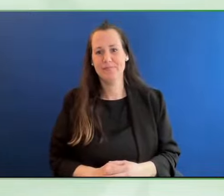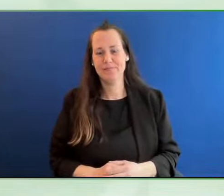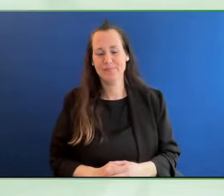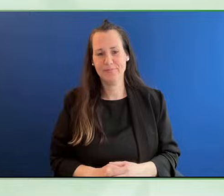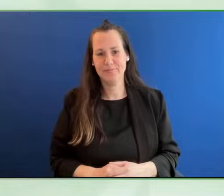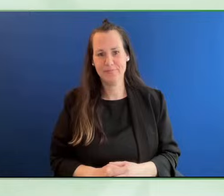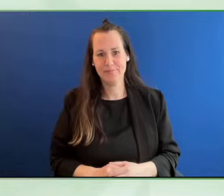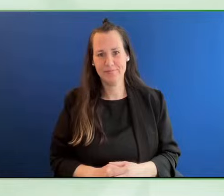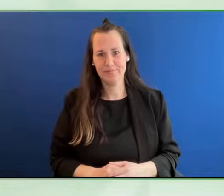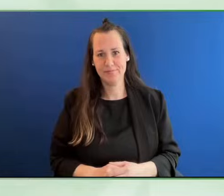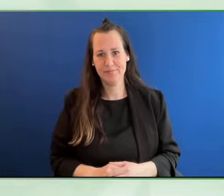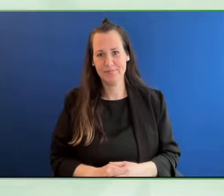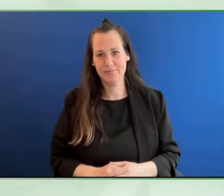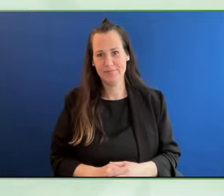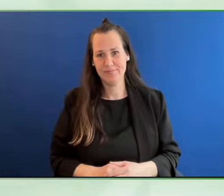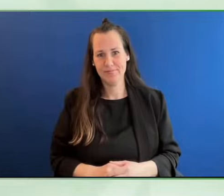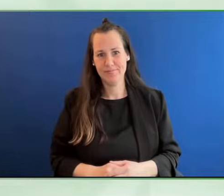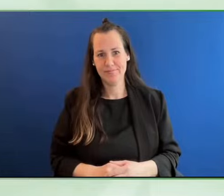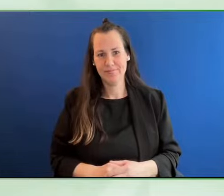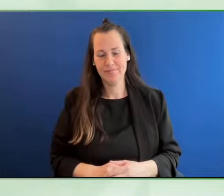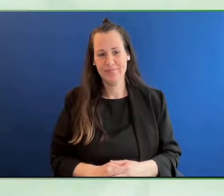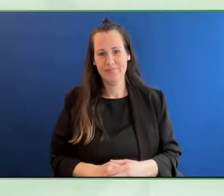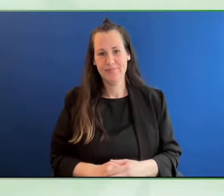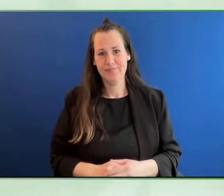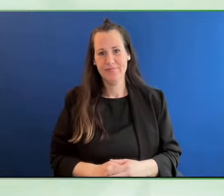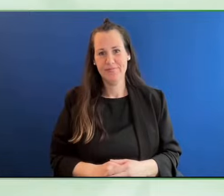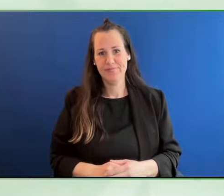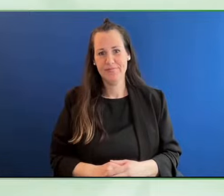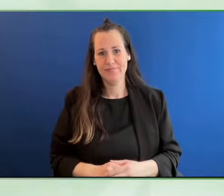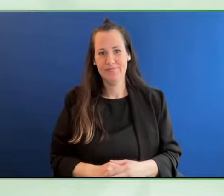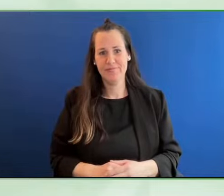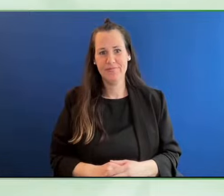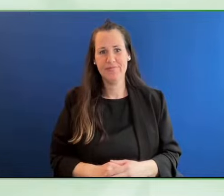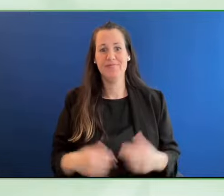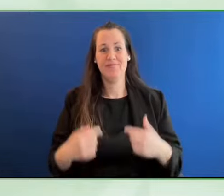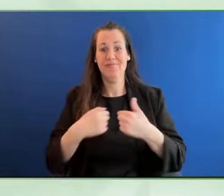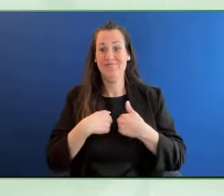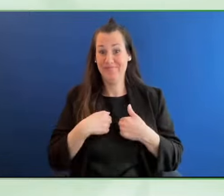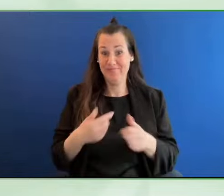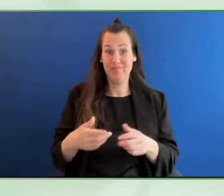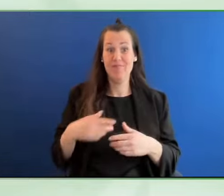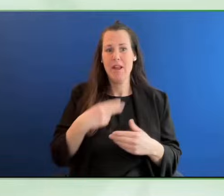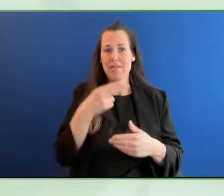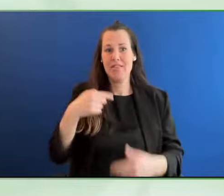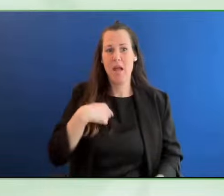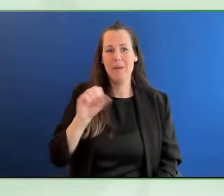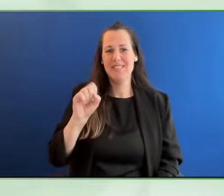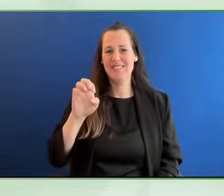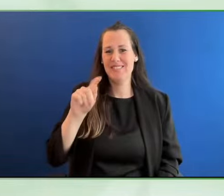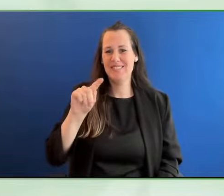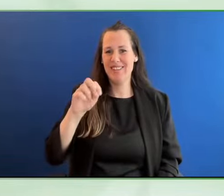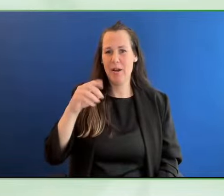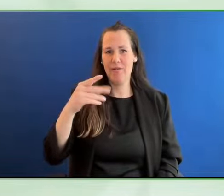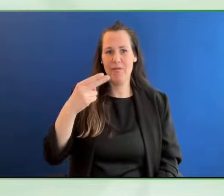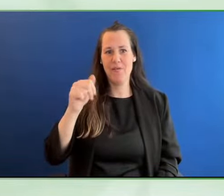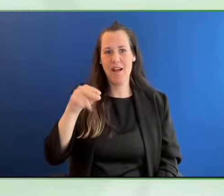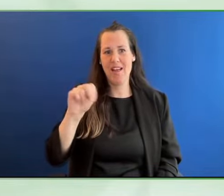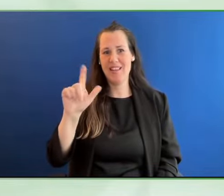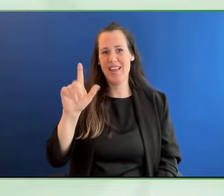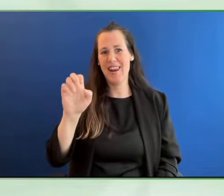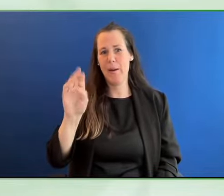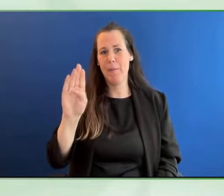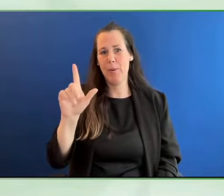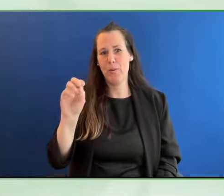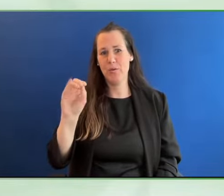I'm joined by the quite comparable Donna Bungard who will now introduce herself.